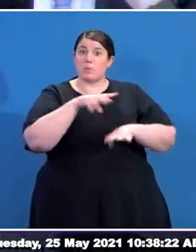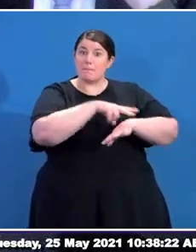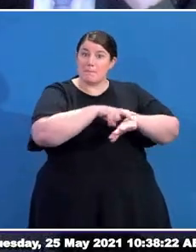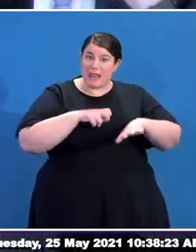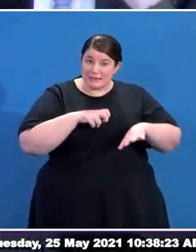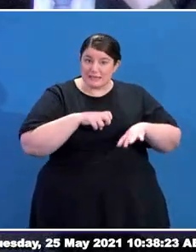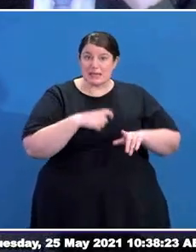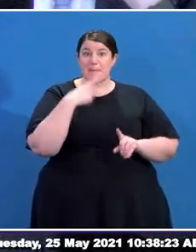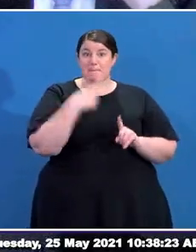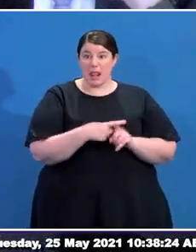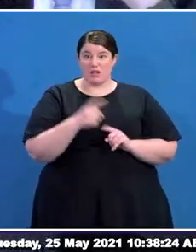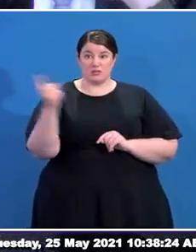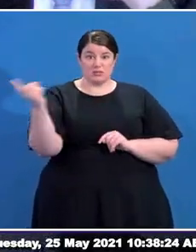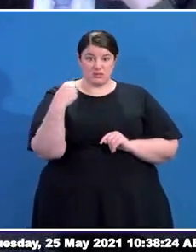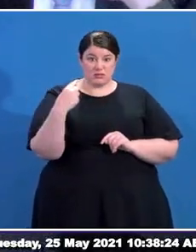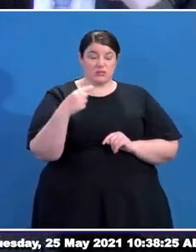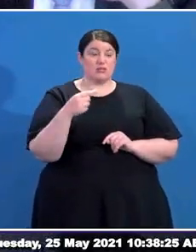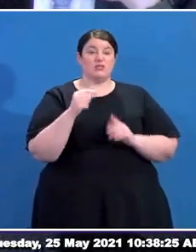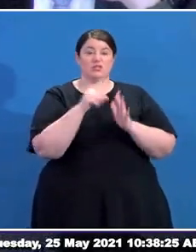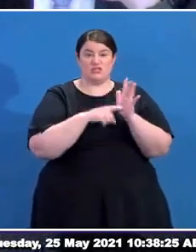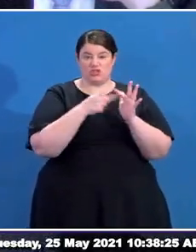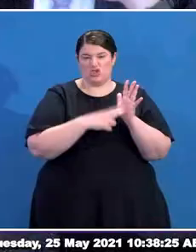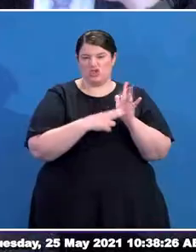investigation, and by internal I mean that, (CROSSTALK)